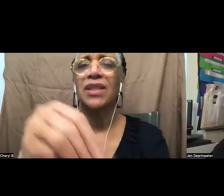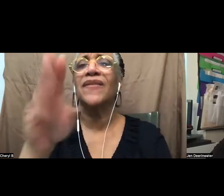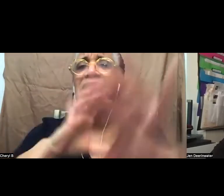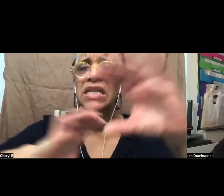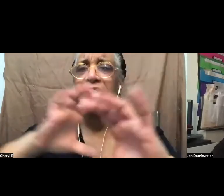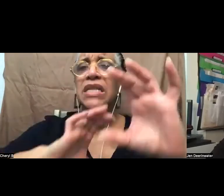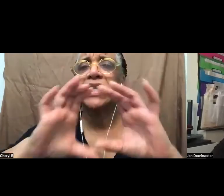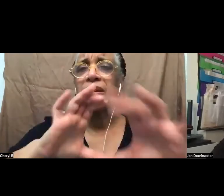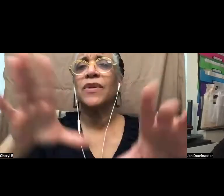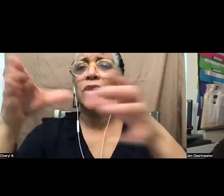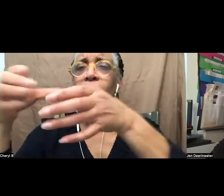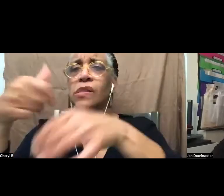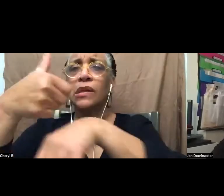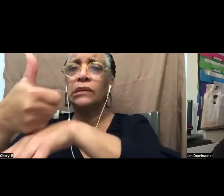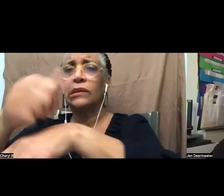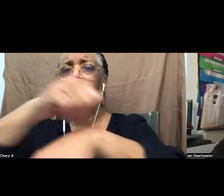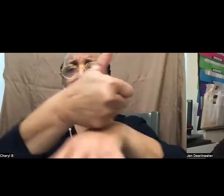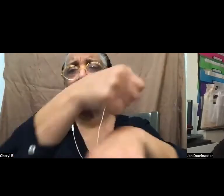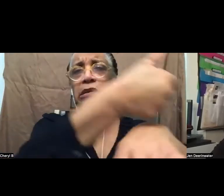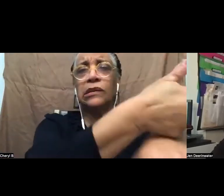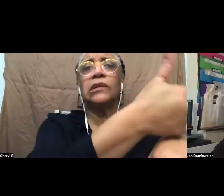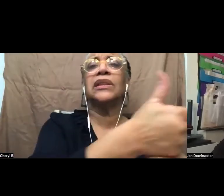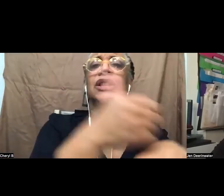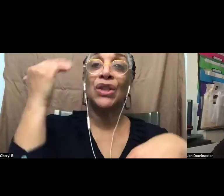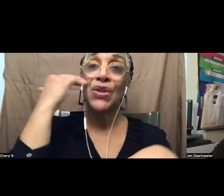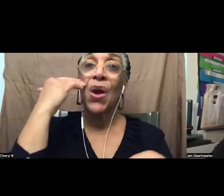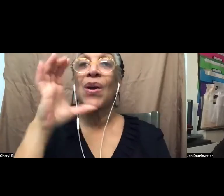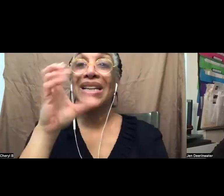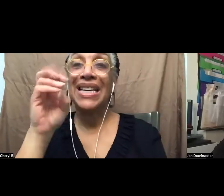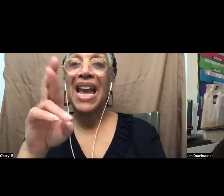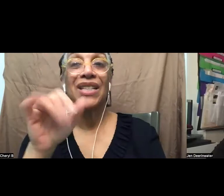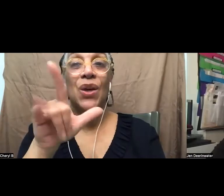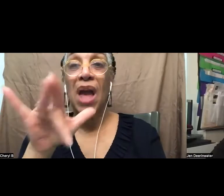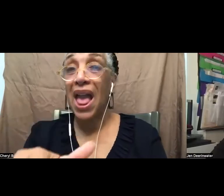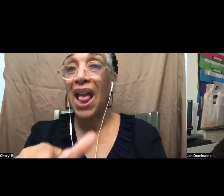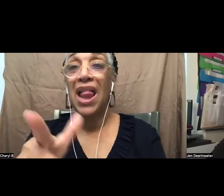it is known as Cancer Alley where lives have been taken, families broken apart, and that